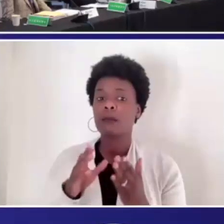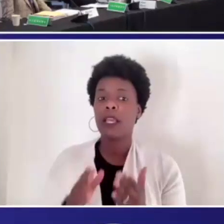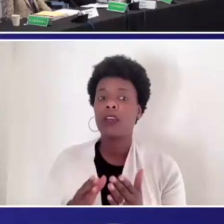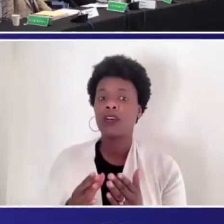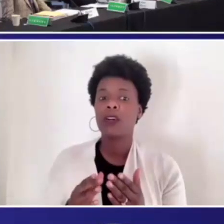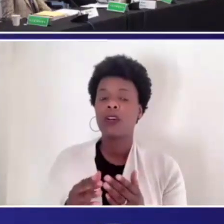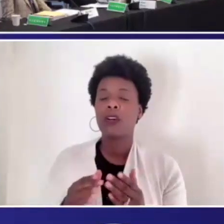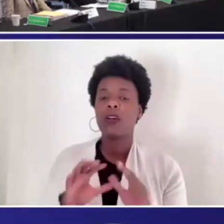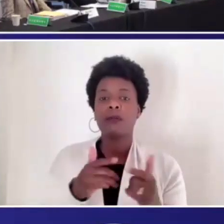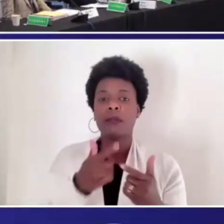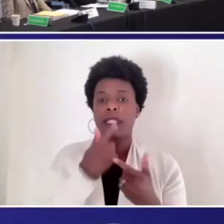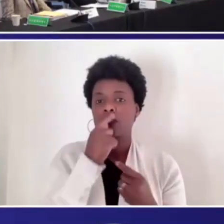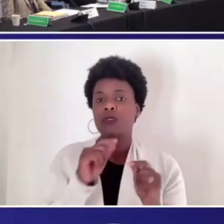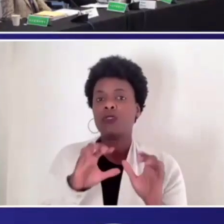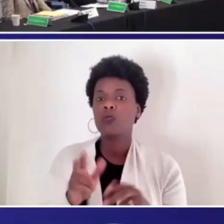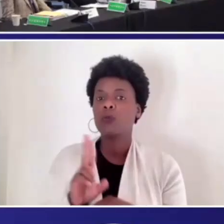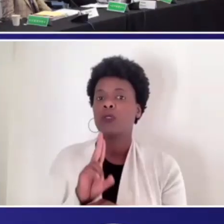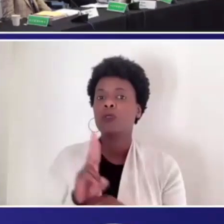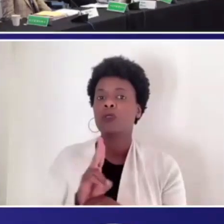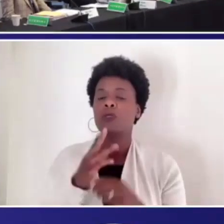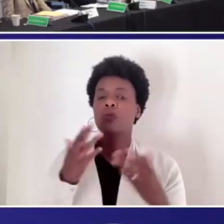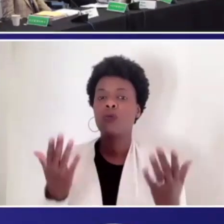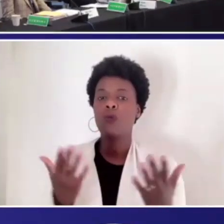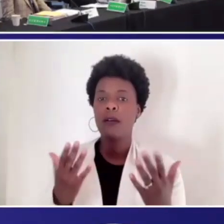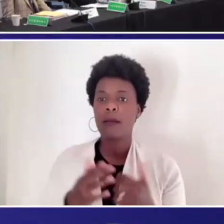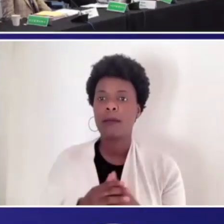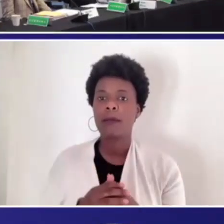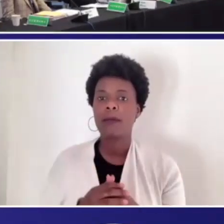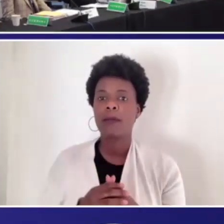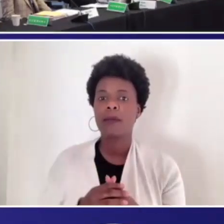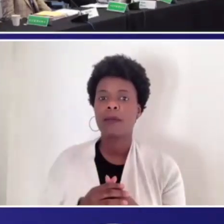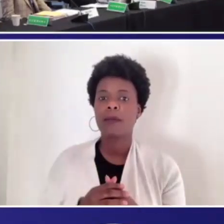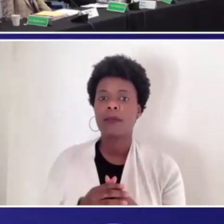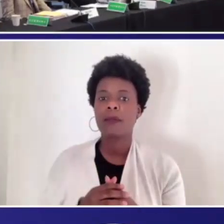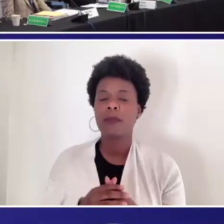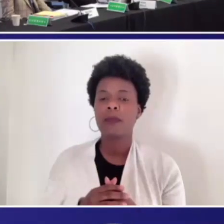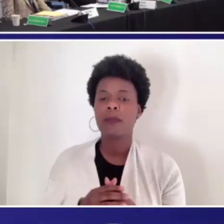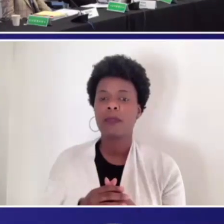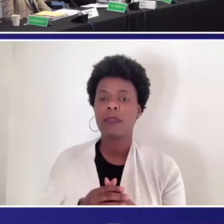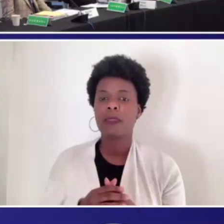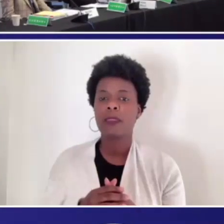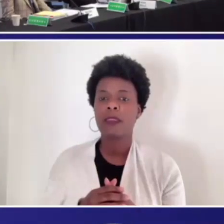here was to say, well, what did Congress -- how are we supposed to